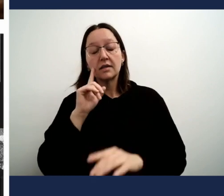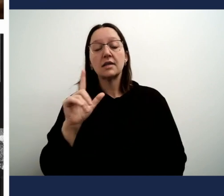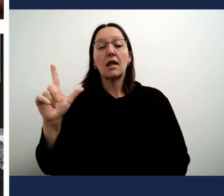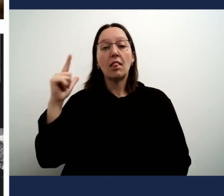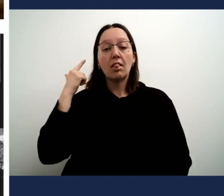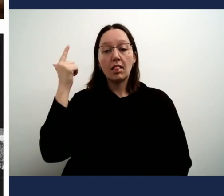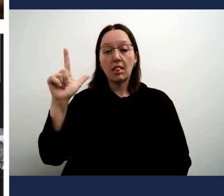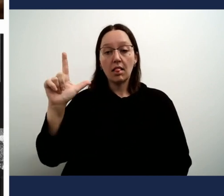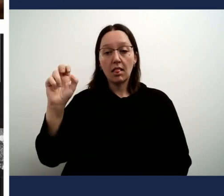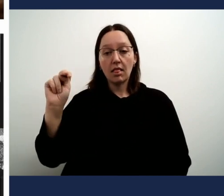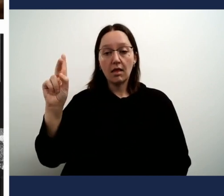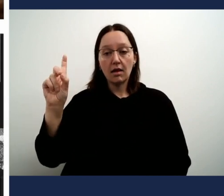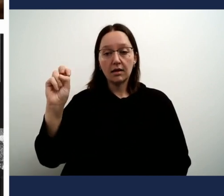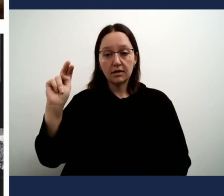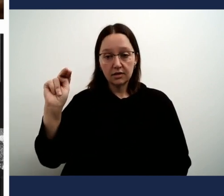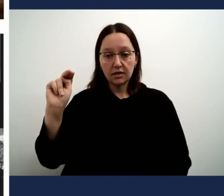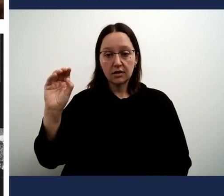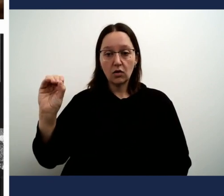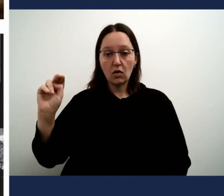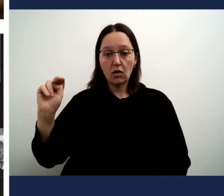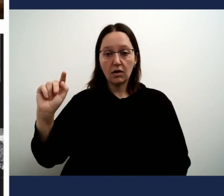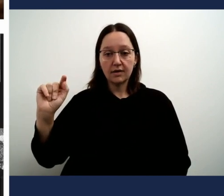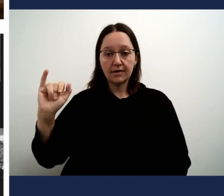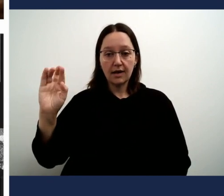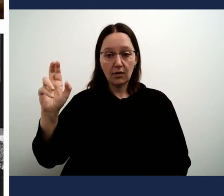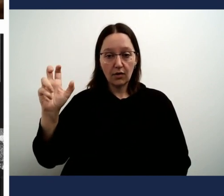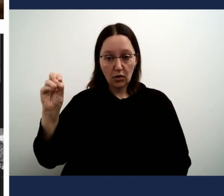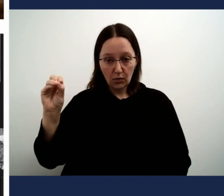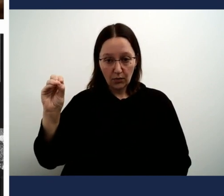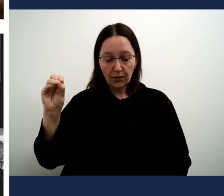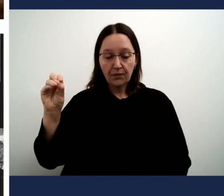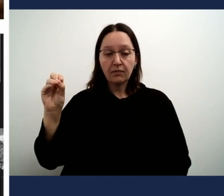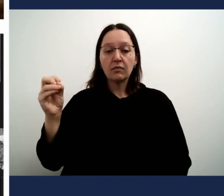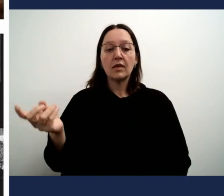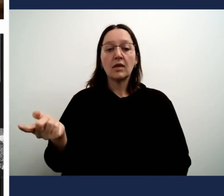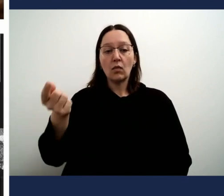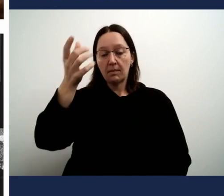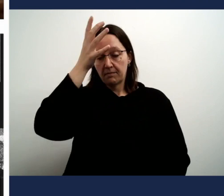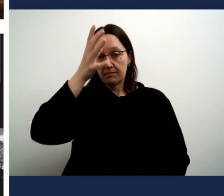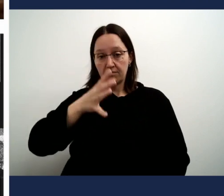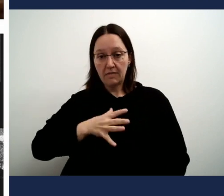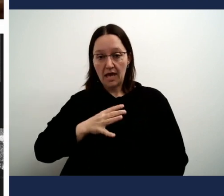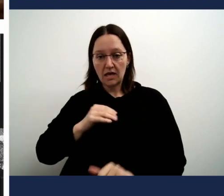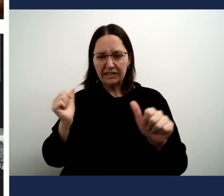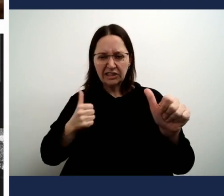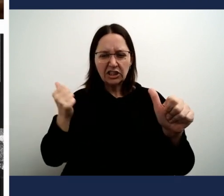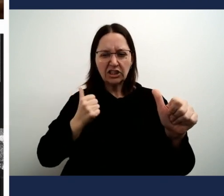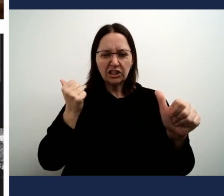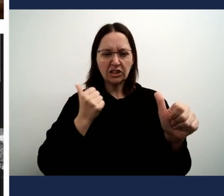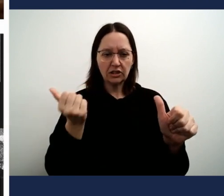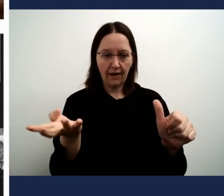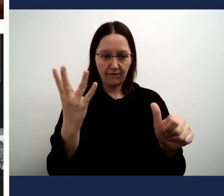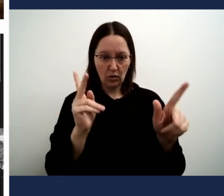bullying, and racial profiling across various institutions. In more than one instance, it's led